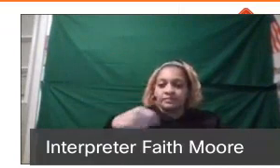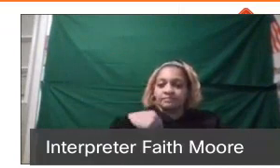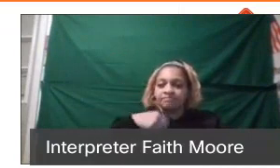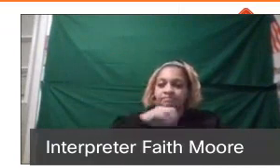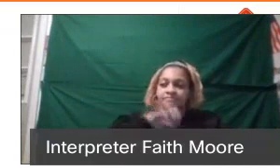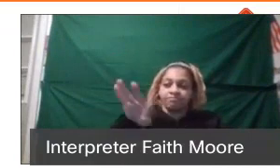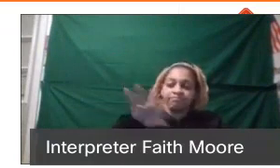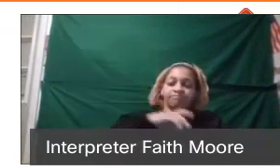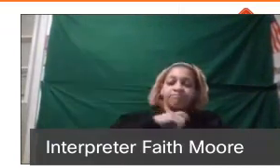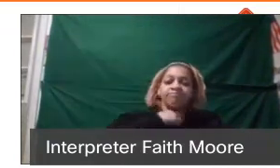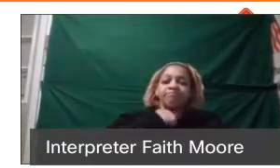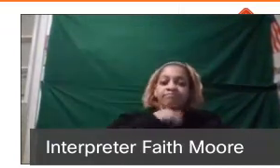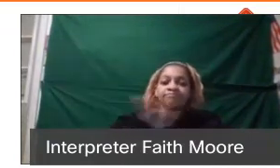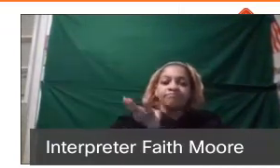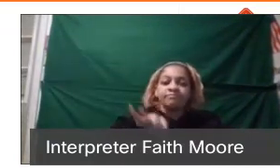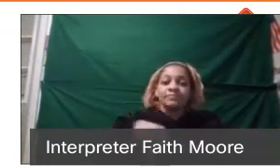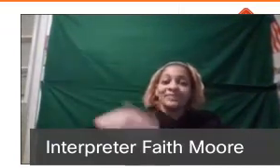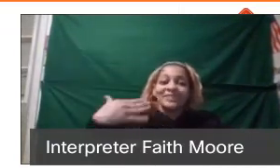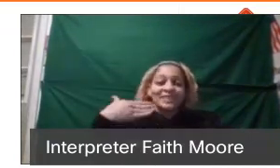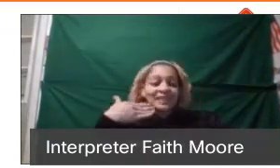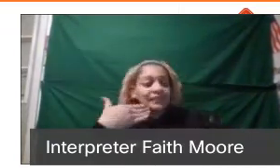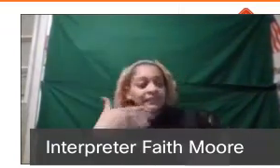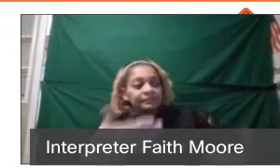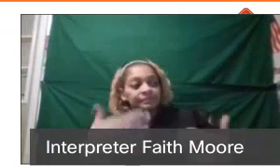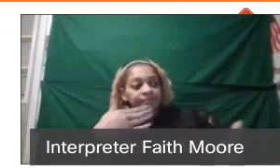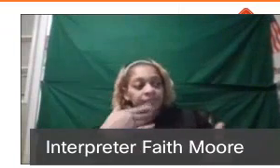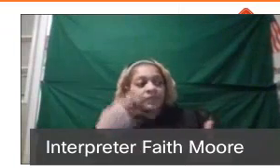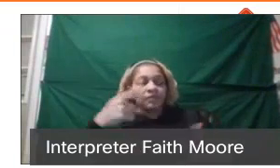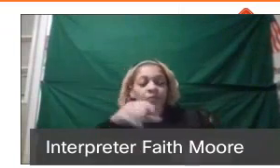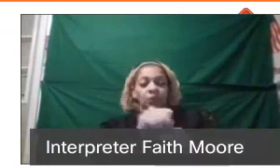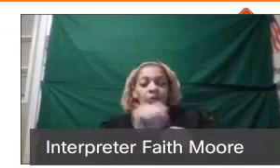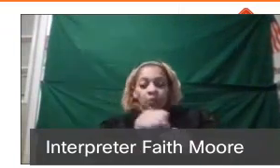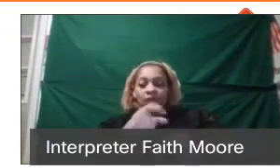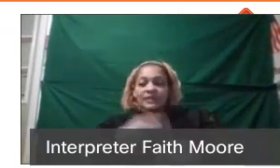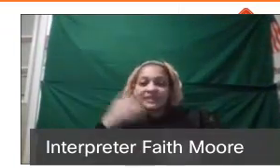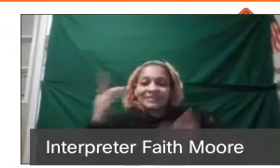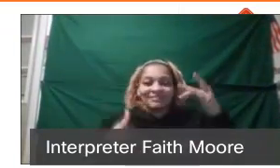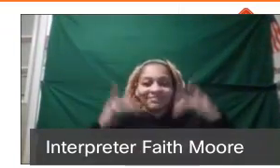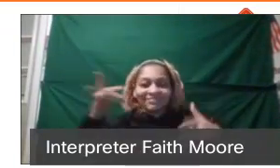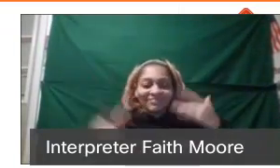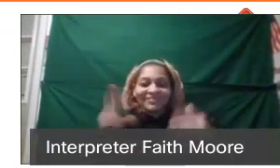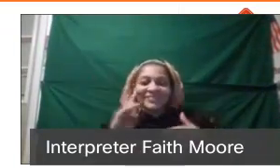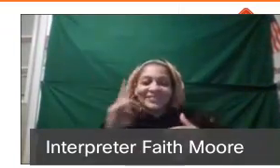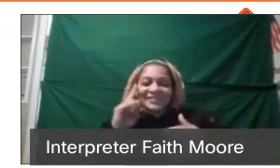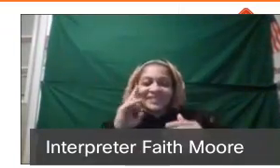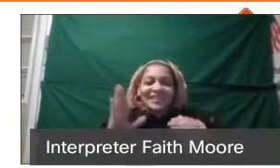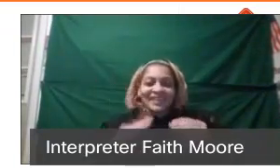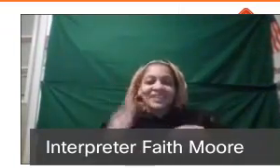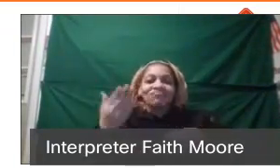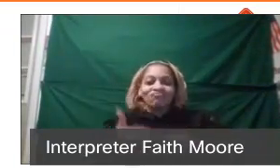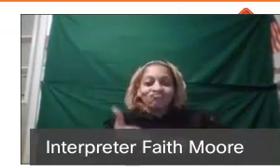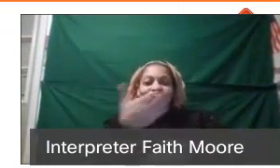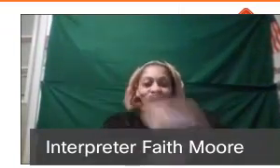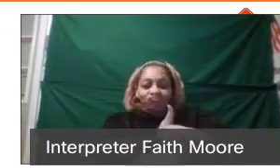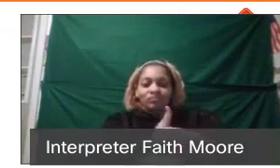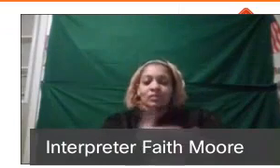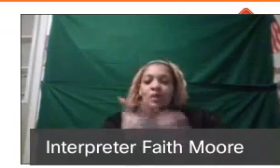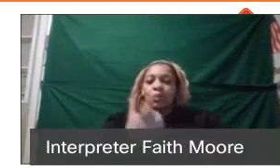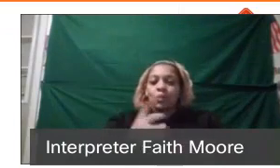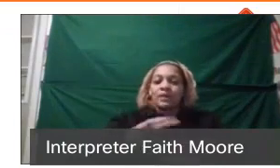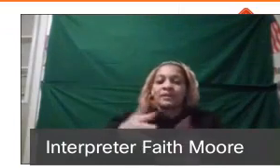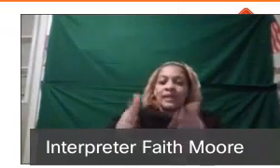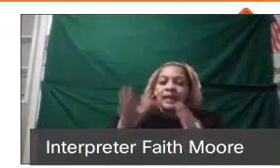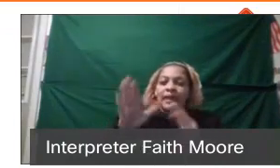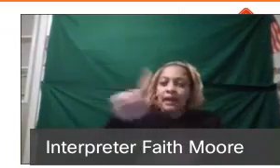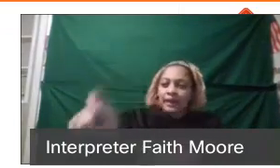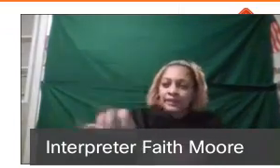Thank you and, uh, thank you so much for the work on this. It's incredibly exciting to see it advancing. I wanted to ask about connectivity at the northern end of this stretch.